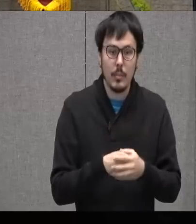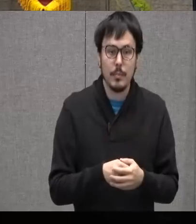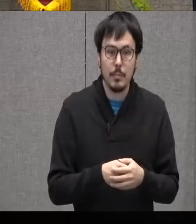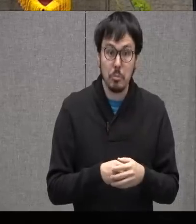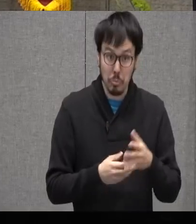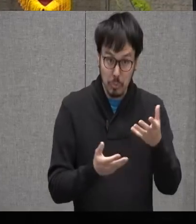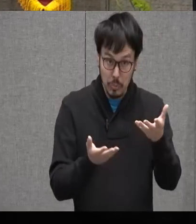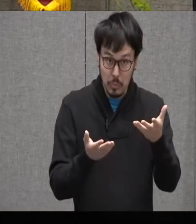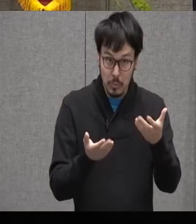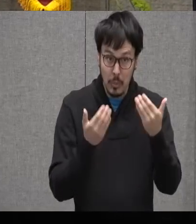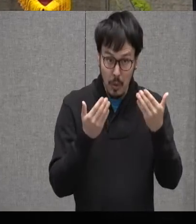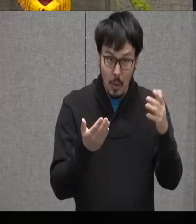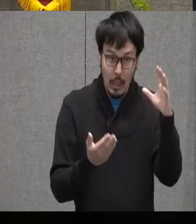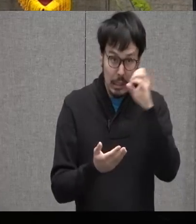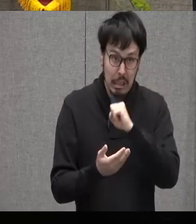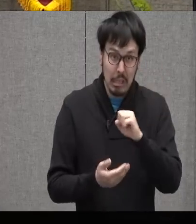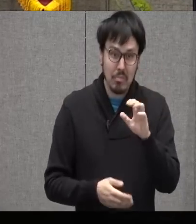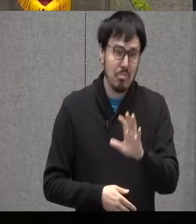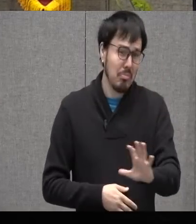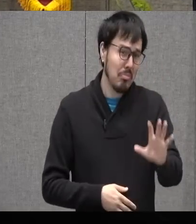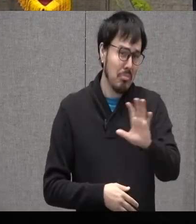and see how many you think before we get started?